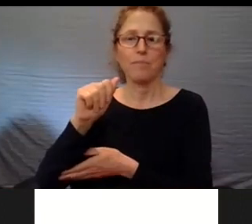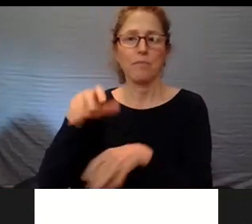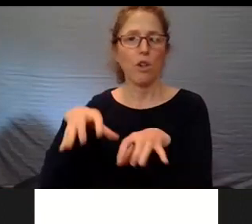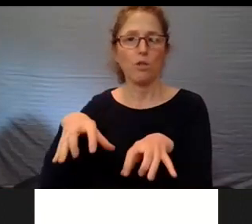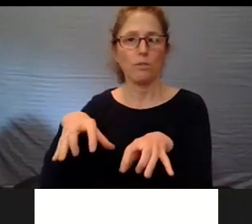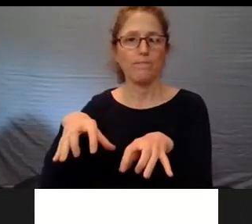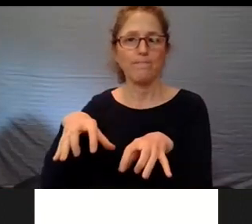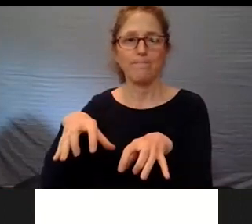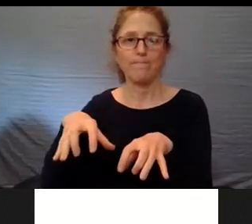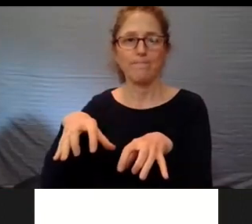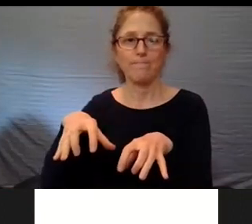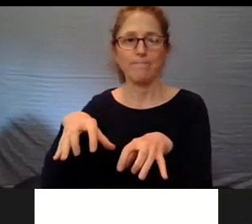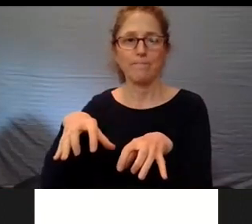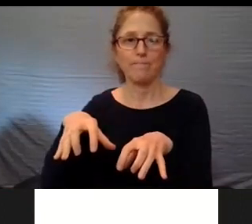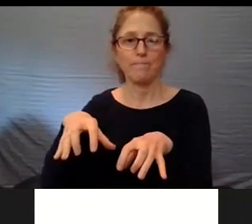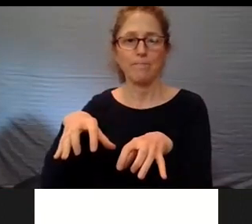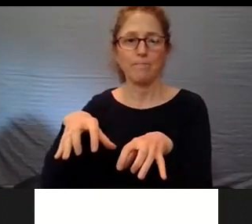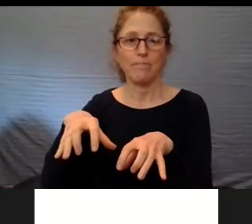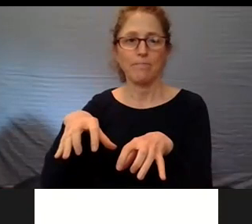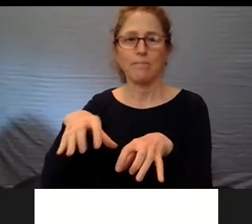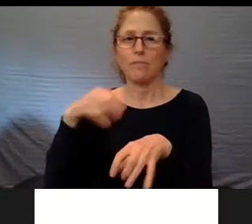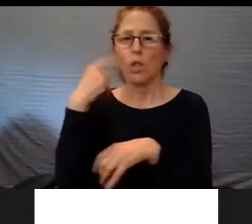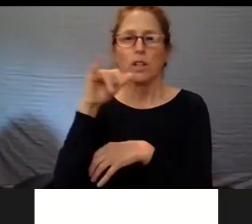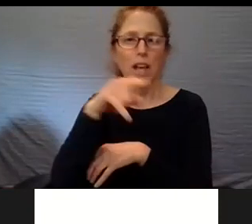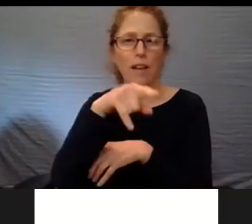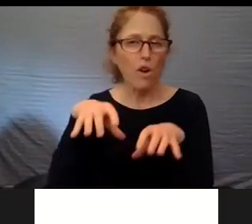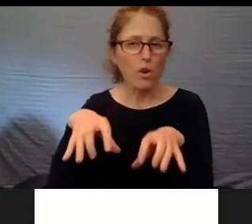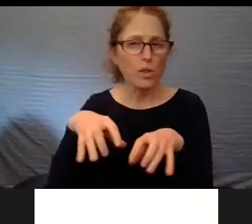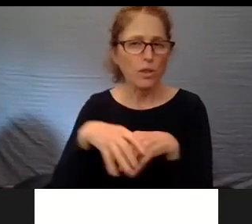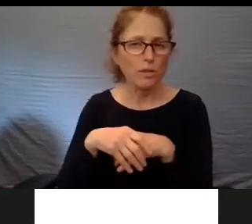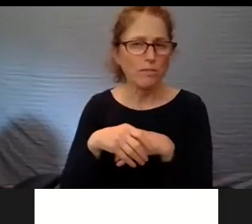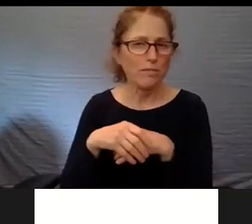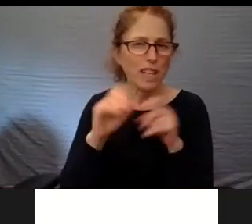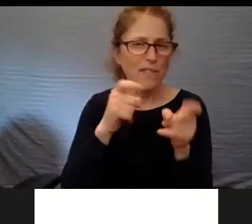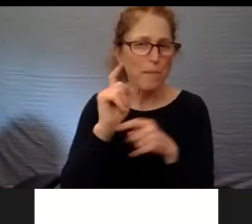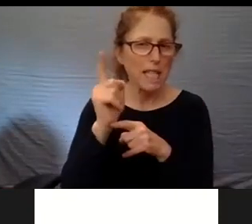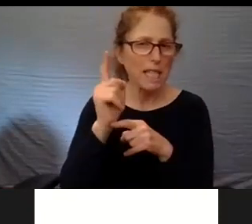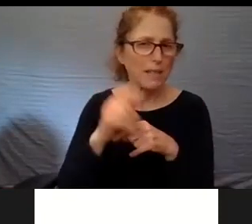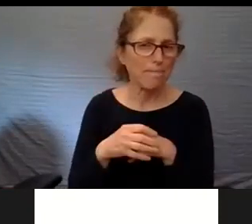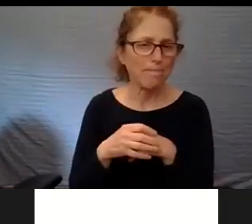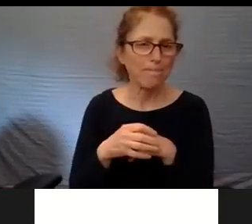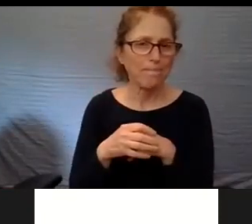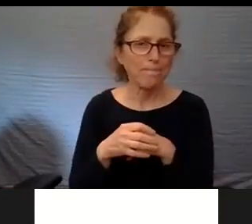Okay. It looks like you're frozen here. We'll give you one minute.